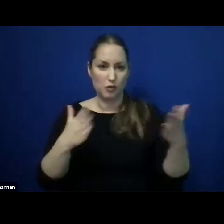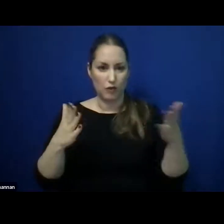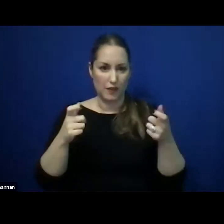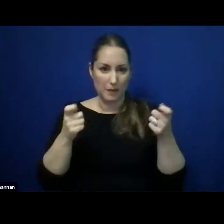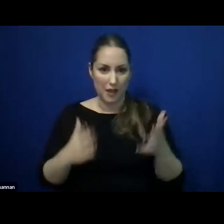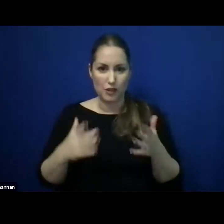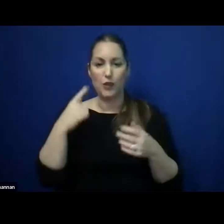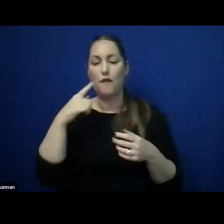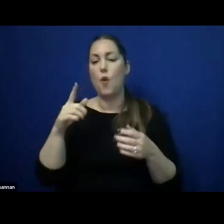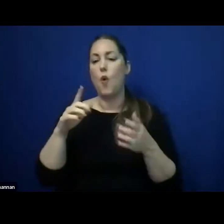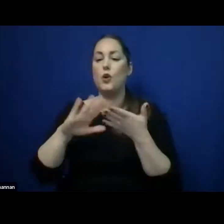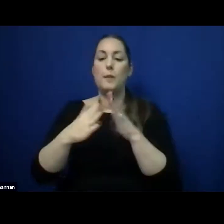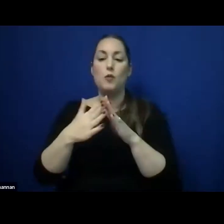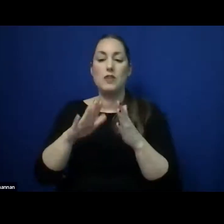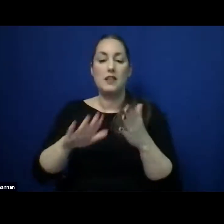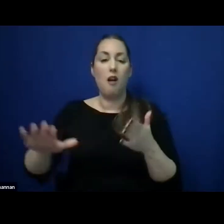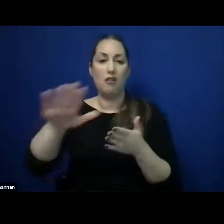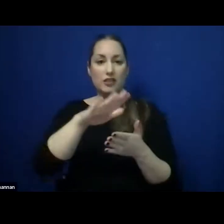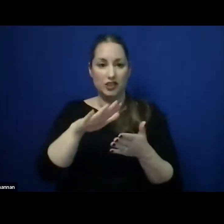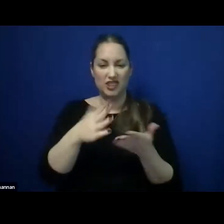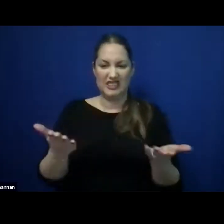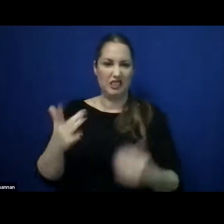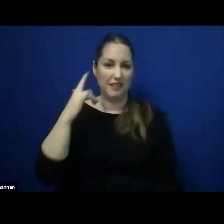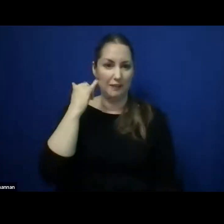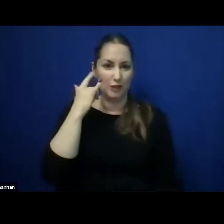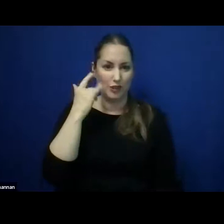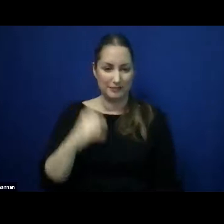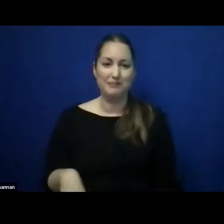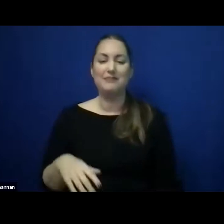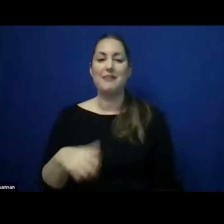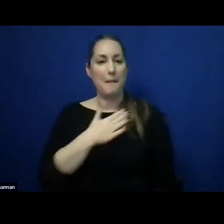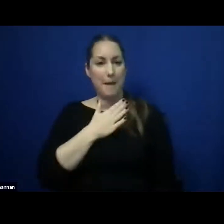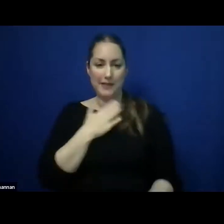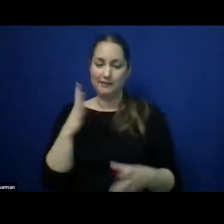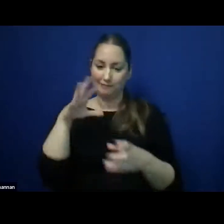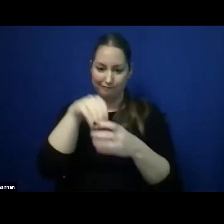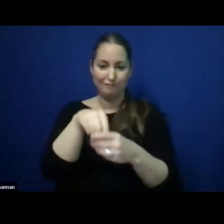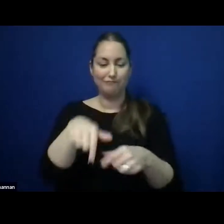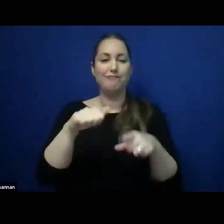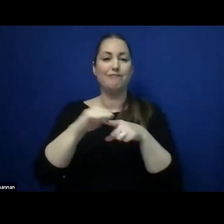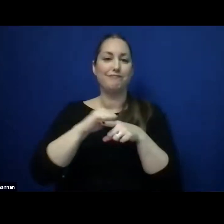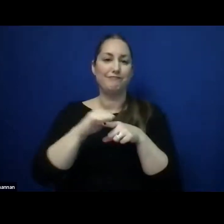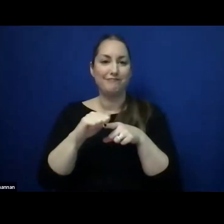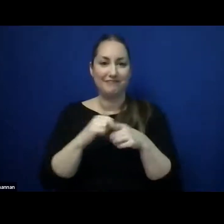Colleges. And so I'm delighted to be here today to do some training with y'all. Me and